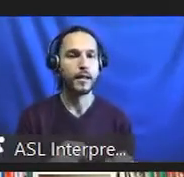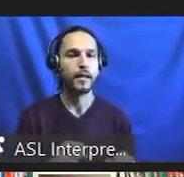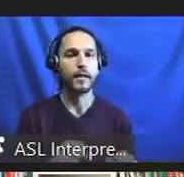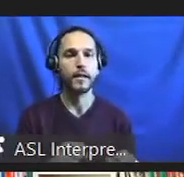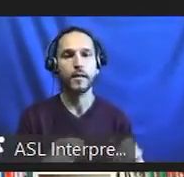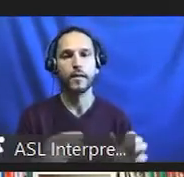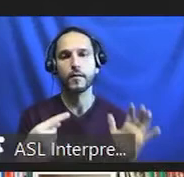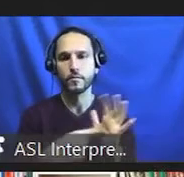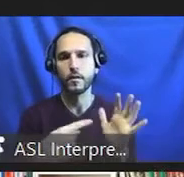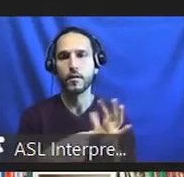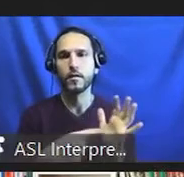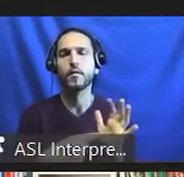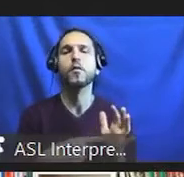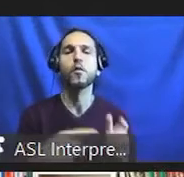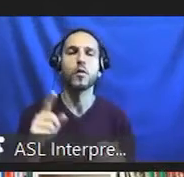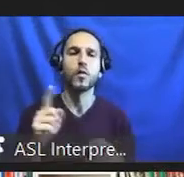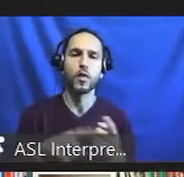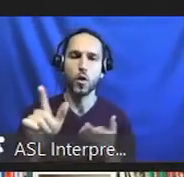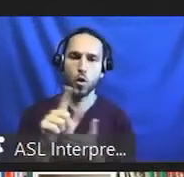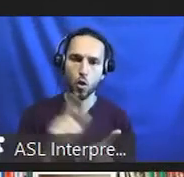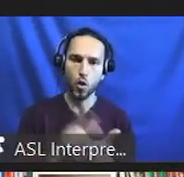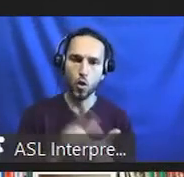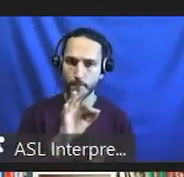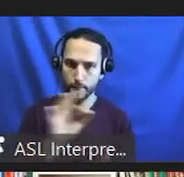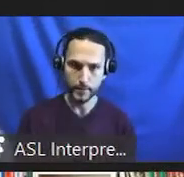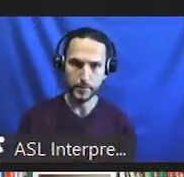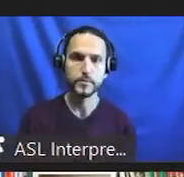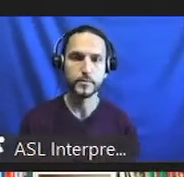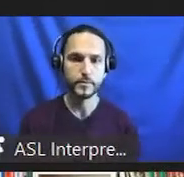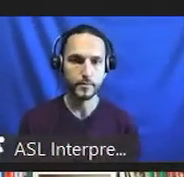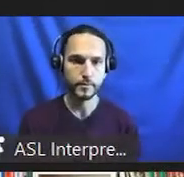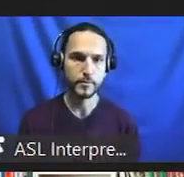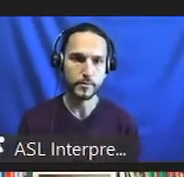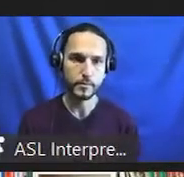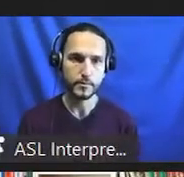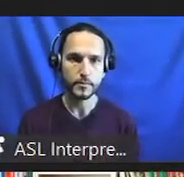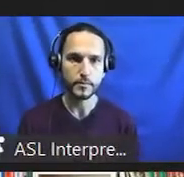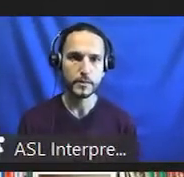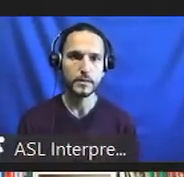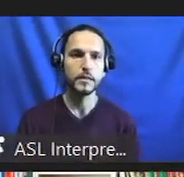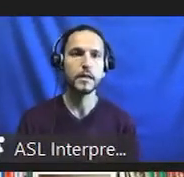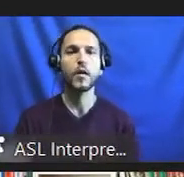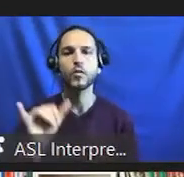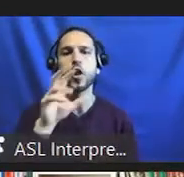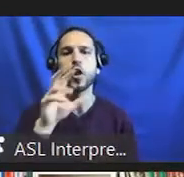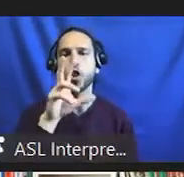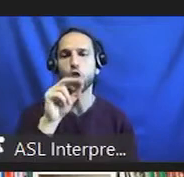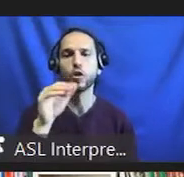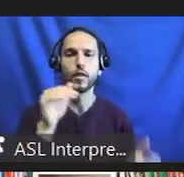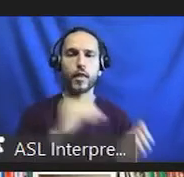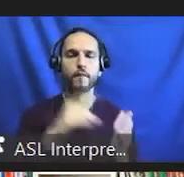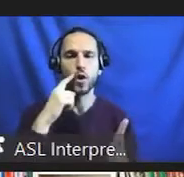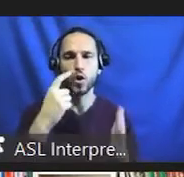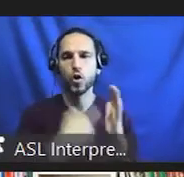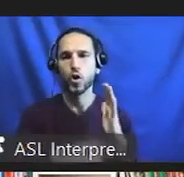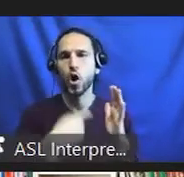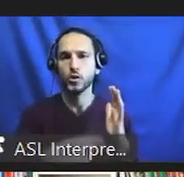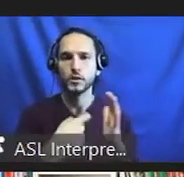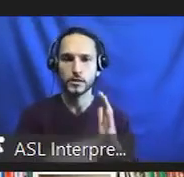that they paid for their attorneys, kind of bring them back to normal, and also $30,000 in costs, what it cost them